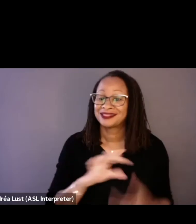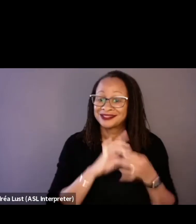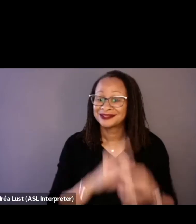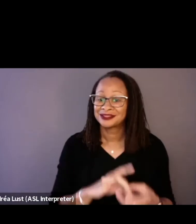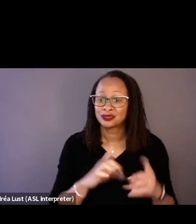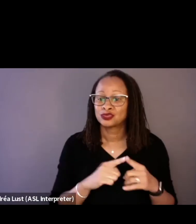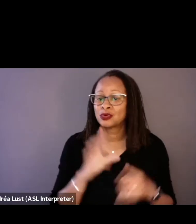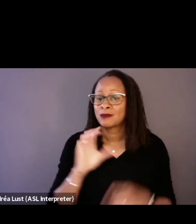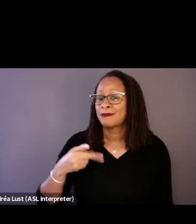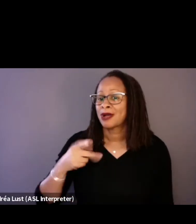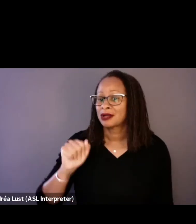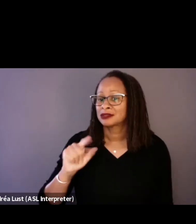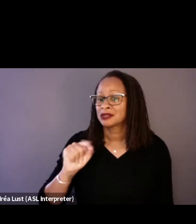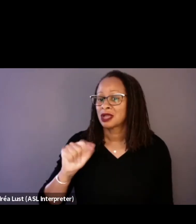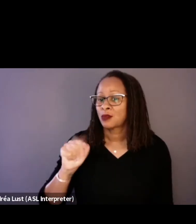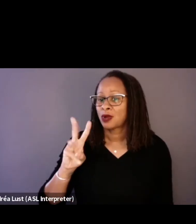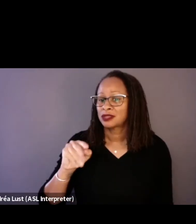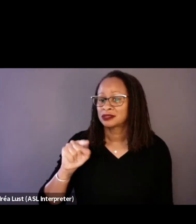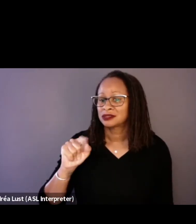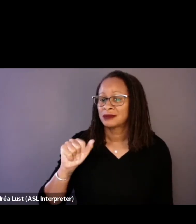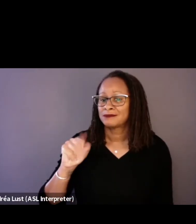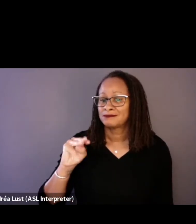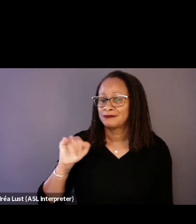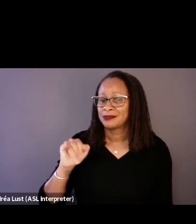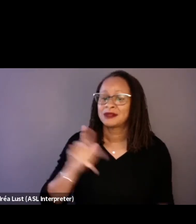who have been stewards of this land for generations.